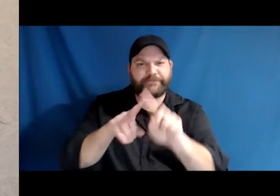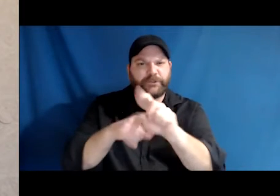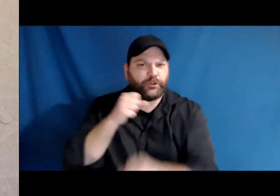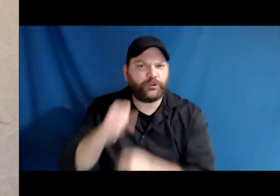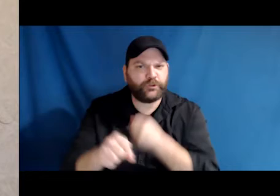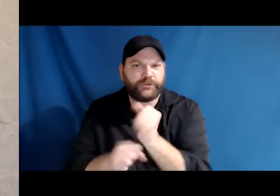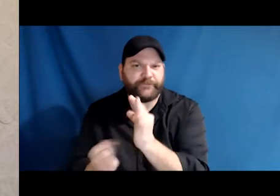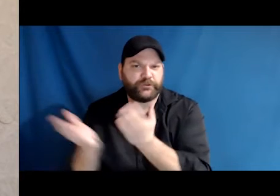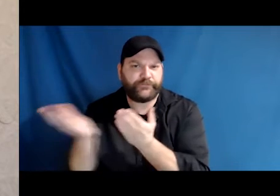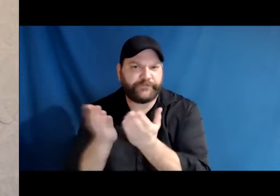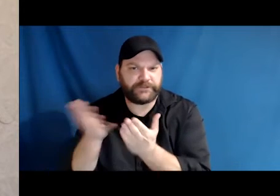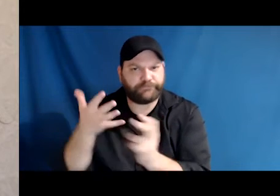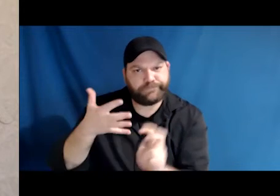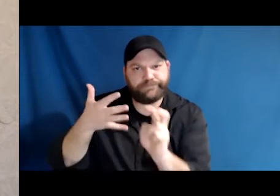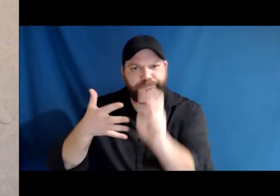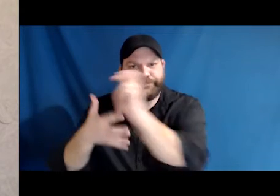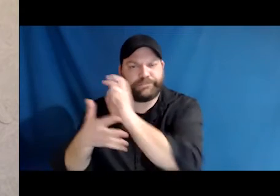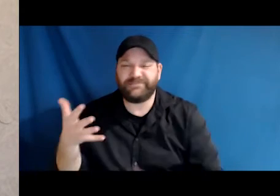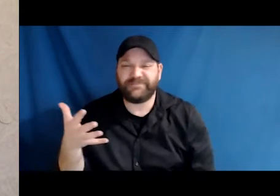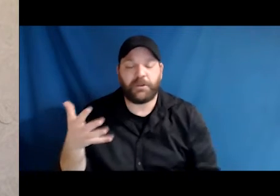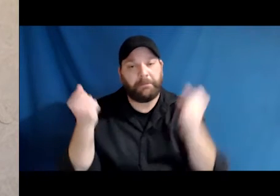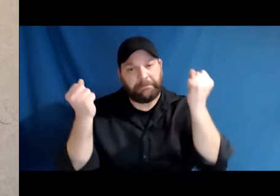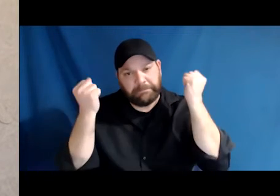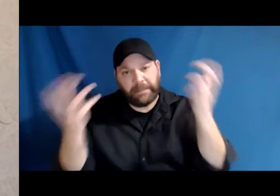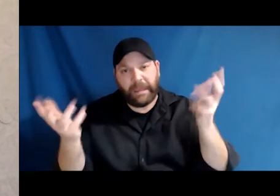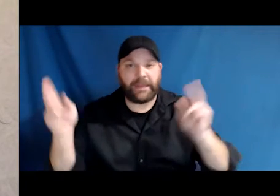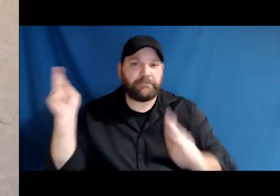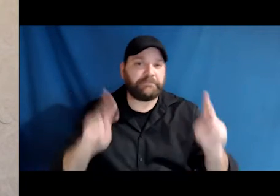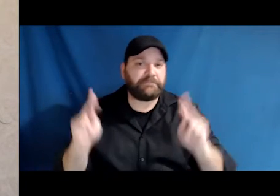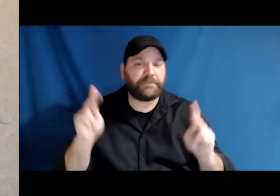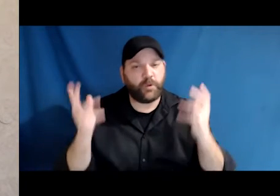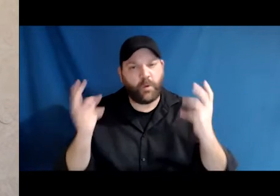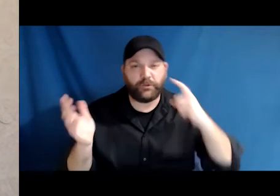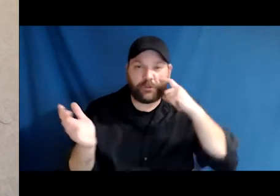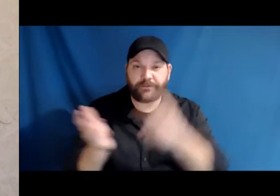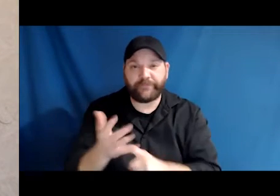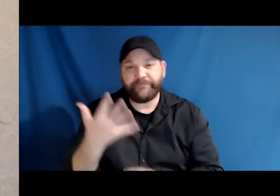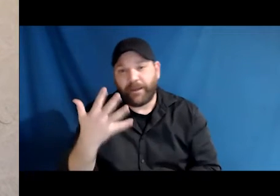As always, we have many people to recognize who've been with us for five, 10, 15 years and more.